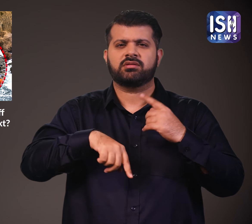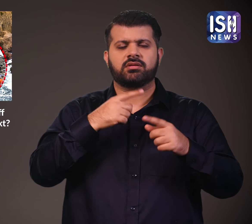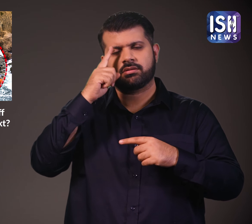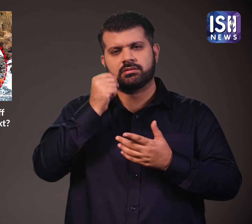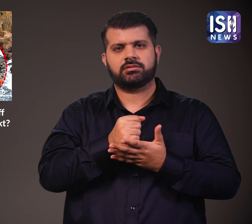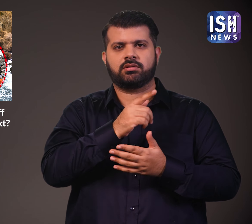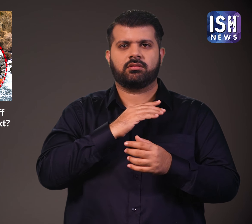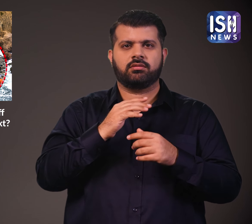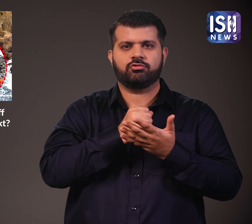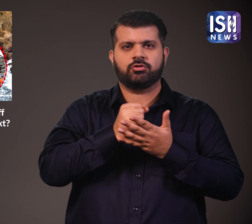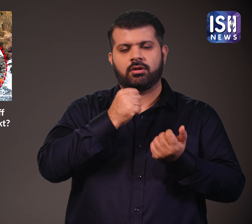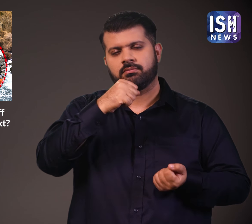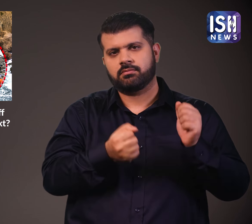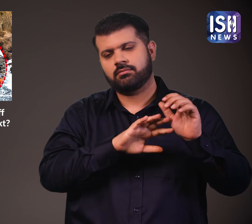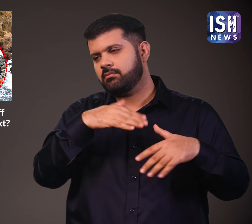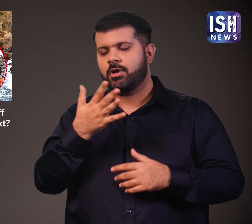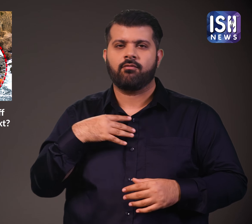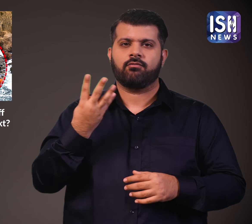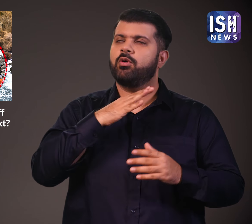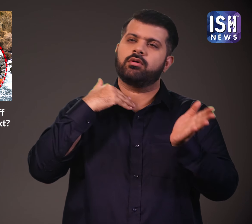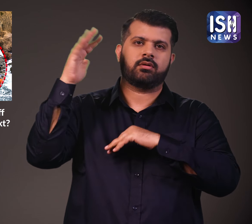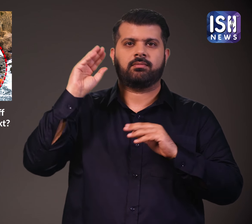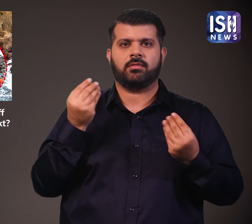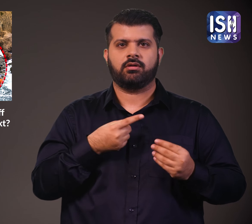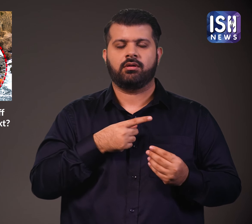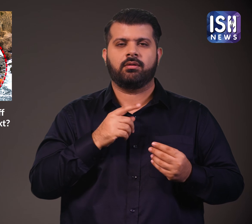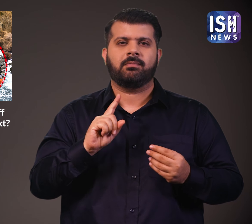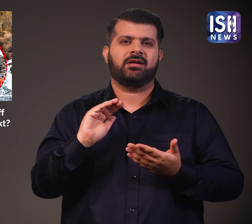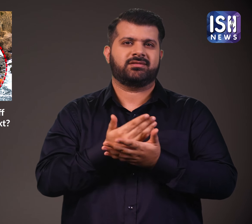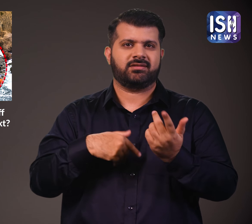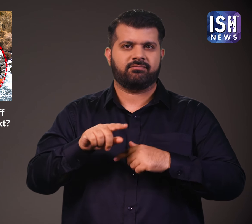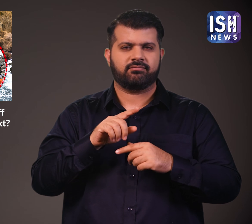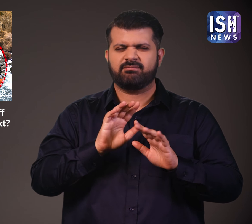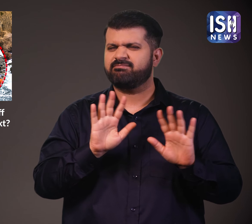Believing he was protecting them, he allegedly drove his family off the cliff.